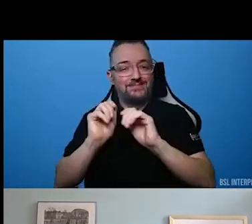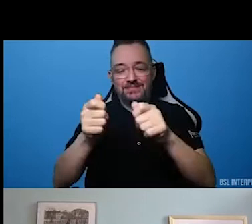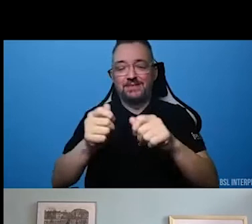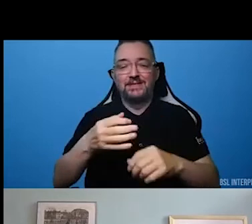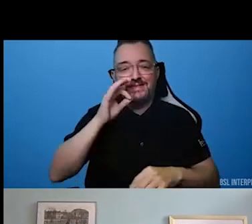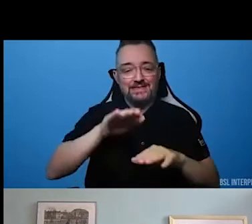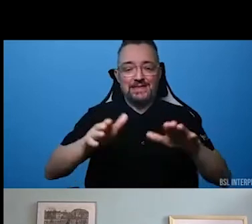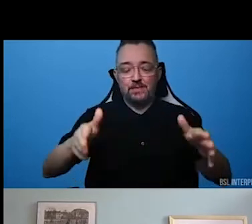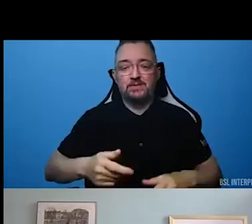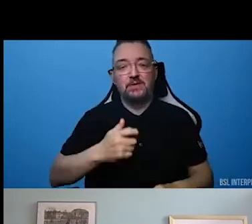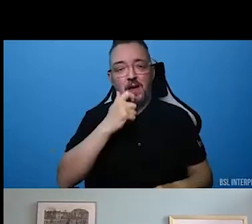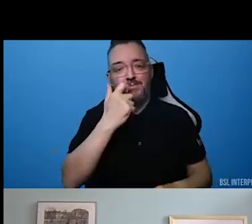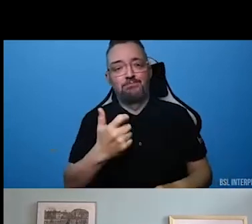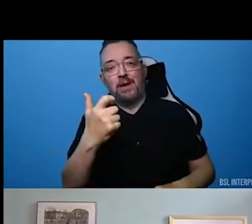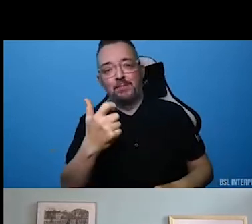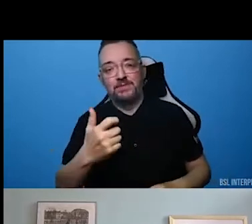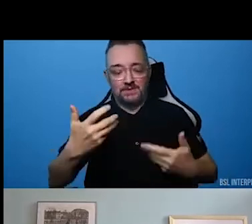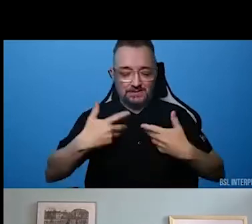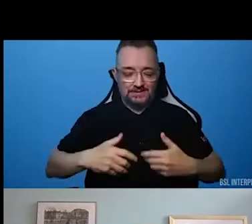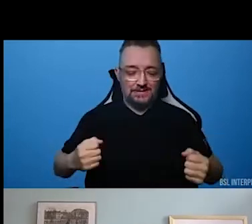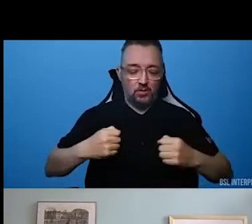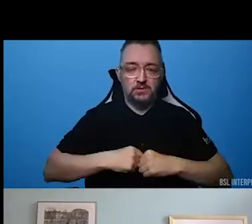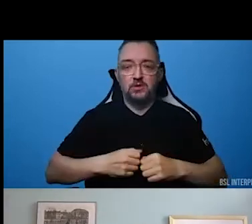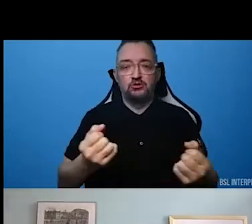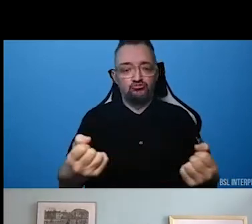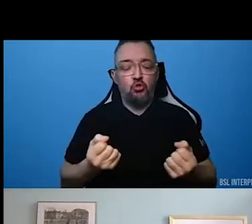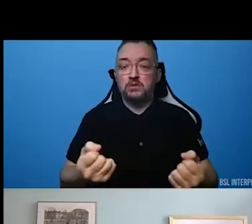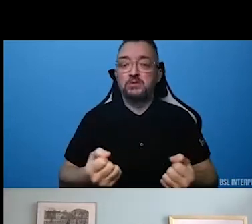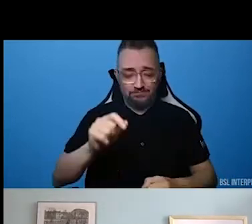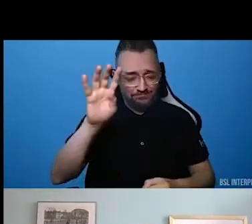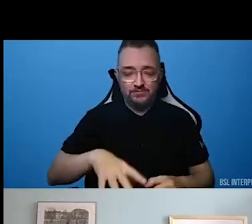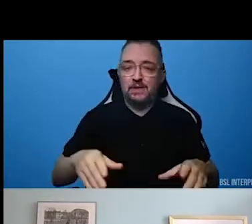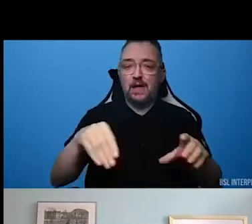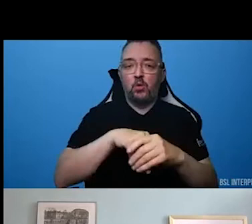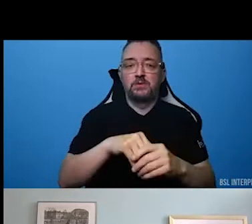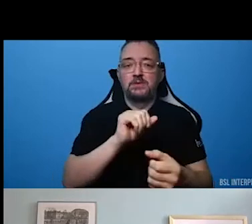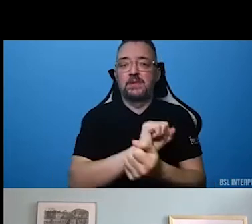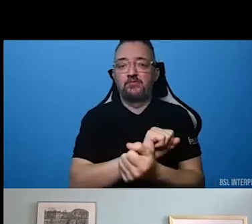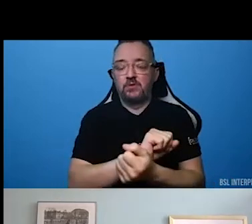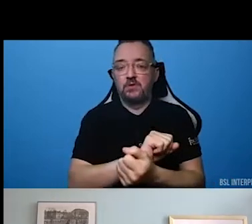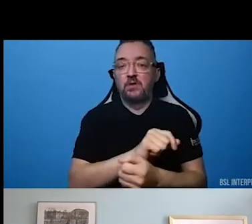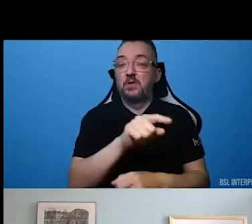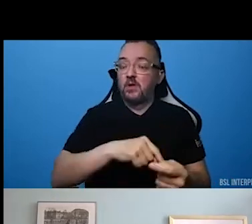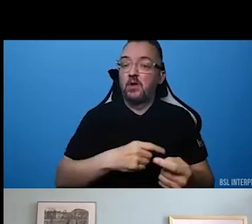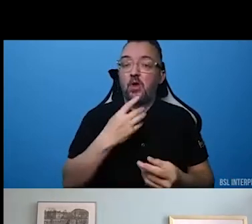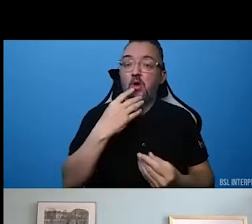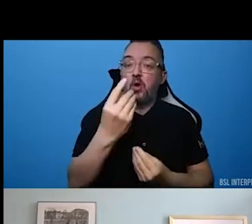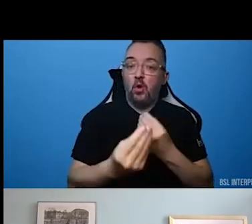smoking pipes, gowns and chest of drawers. I want to use the objects to tell a story